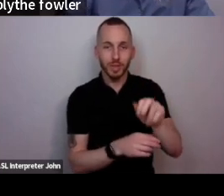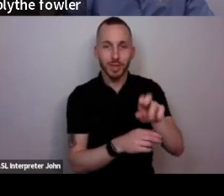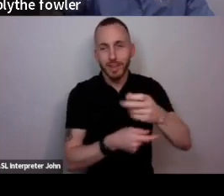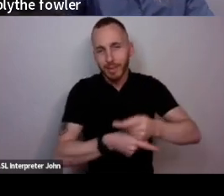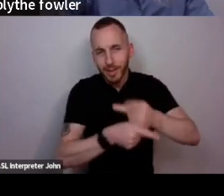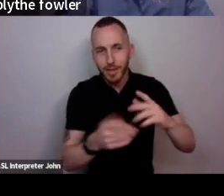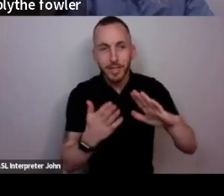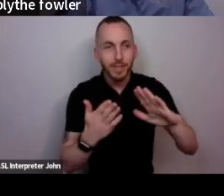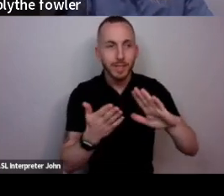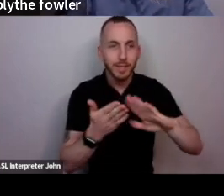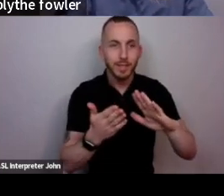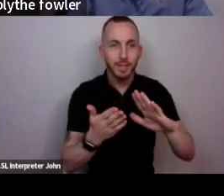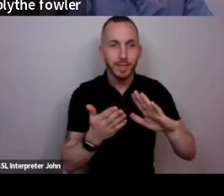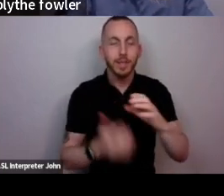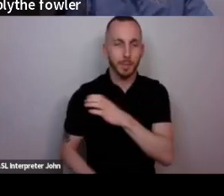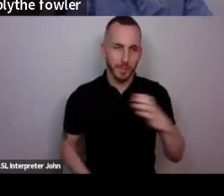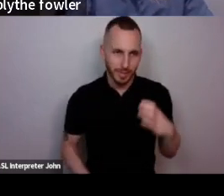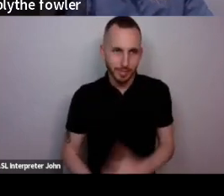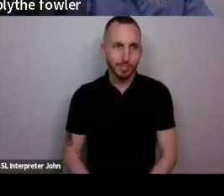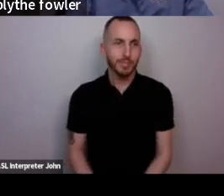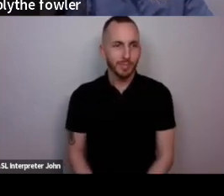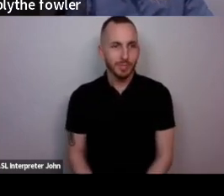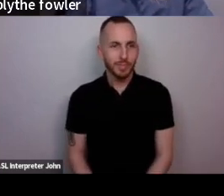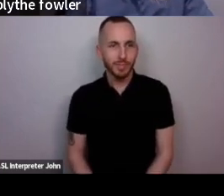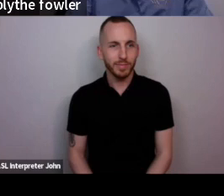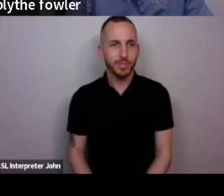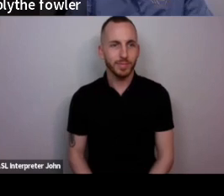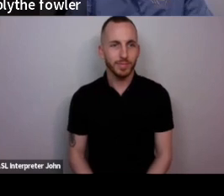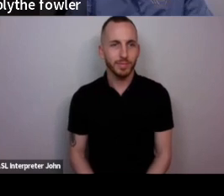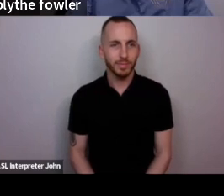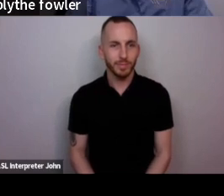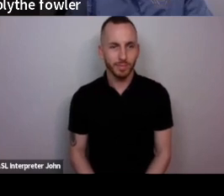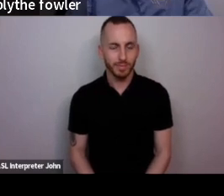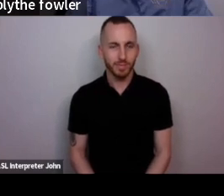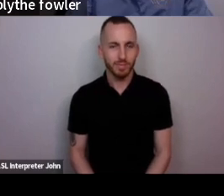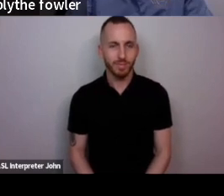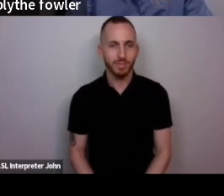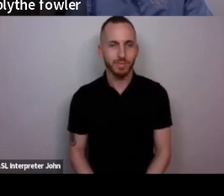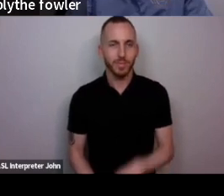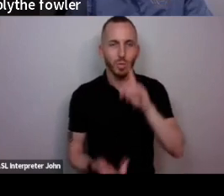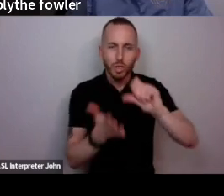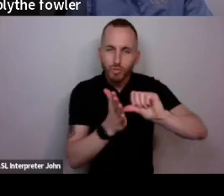We also want to highlight National VOAD "four C's" and the Points of Consensus.